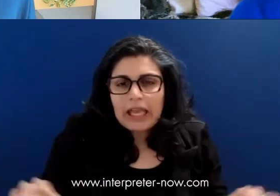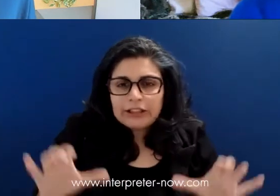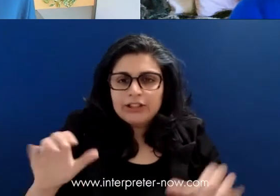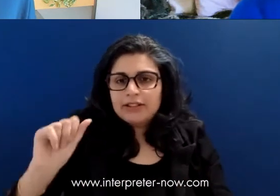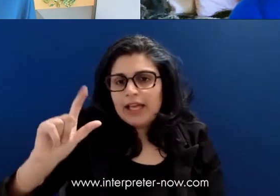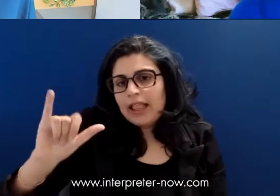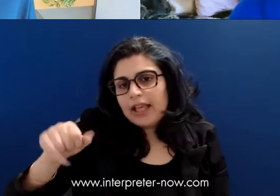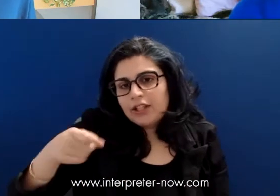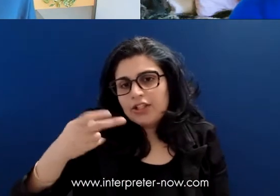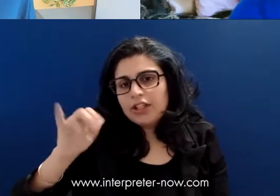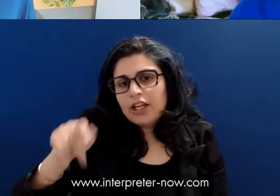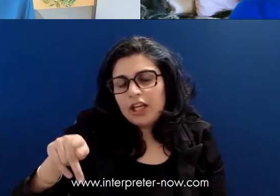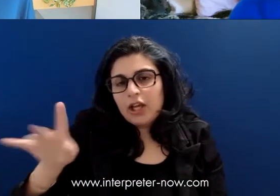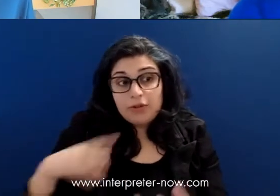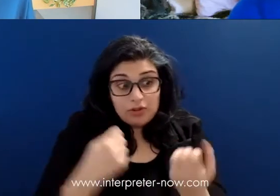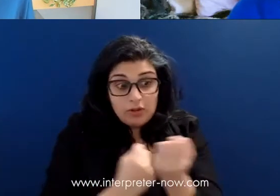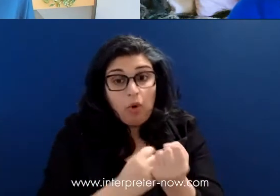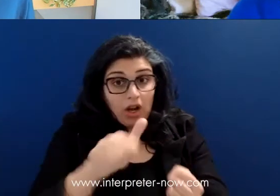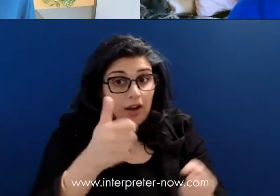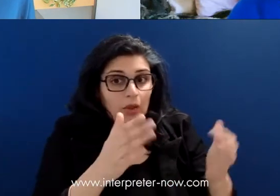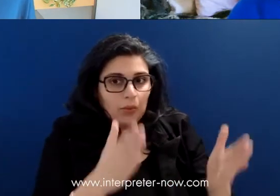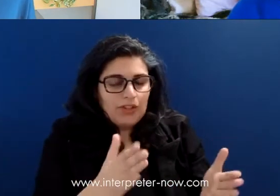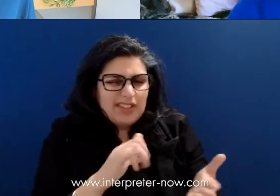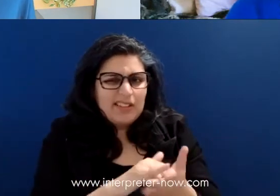that support another person.